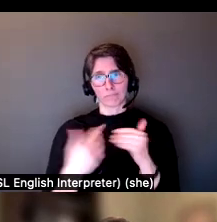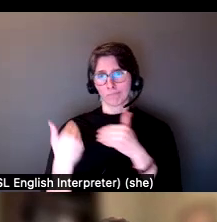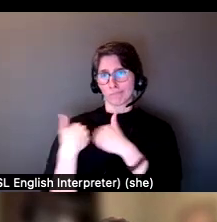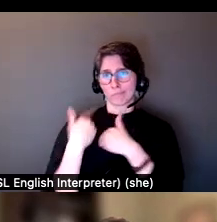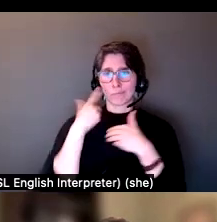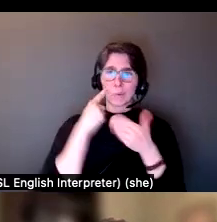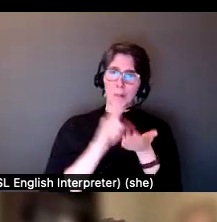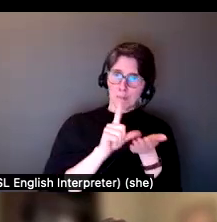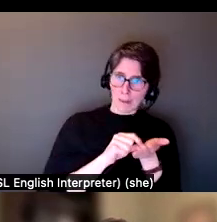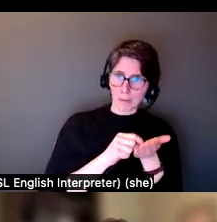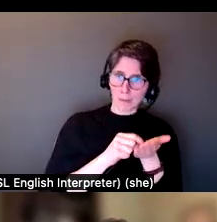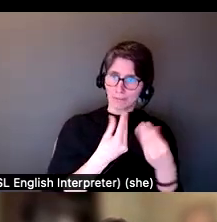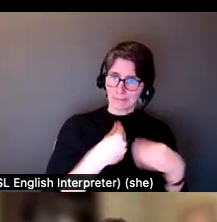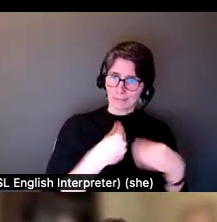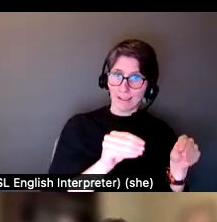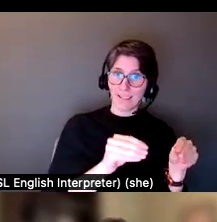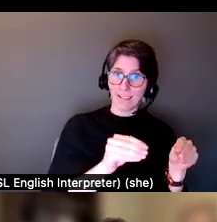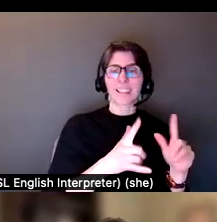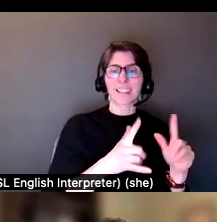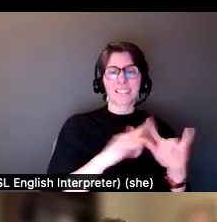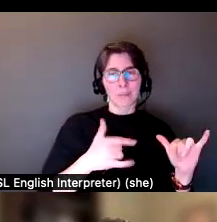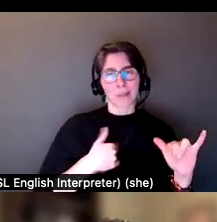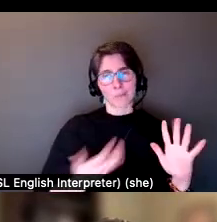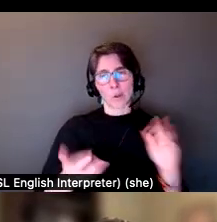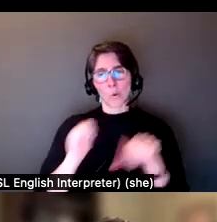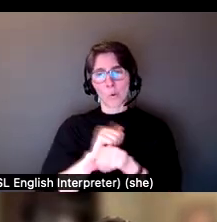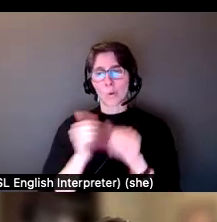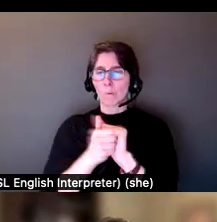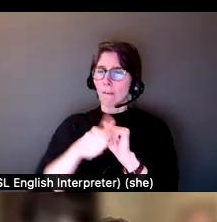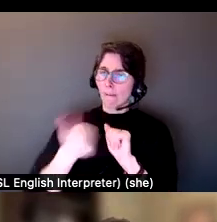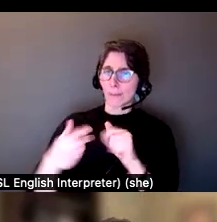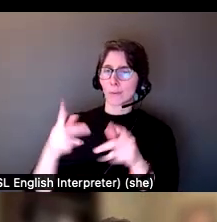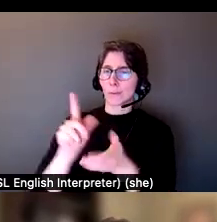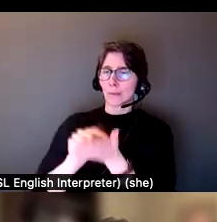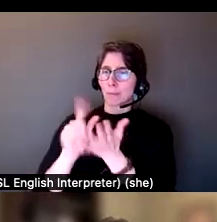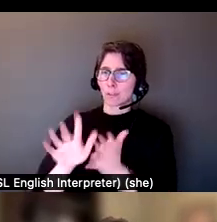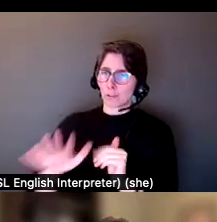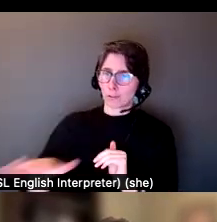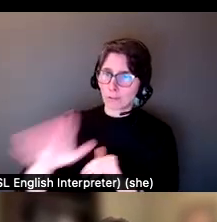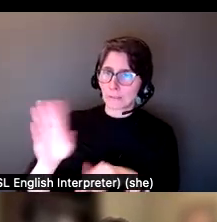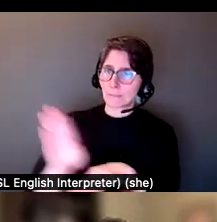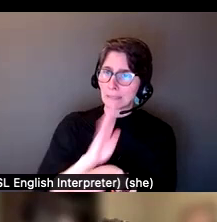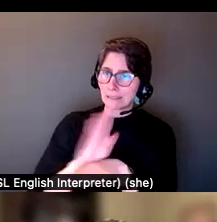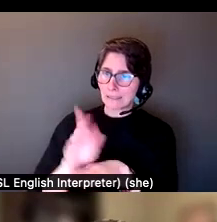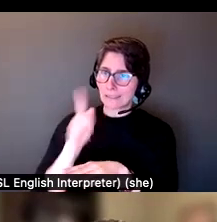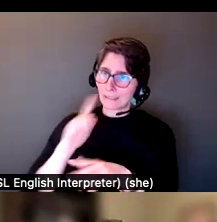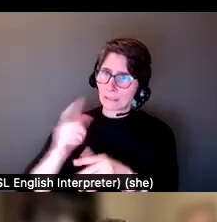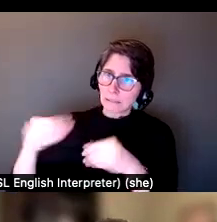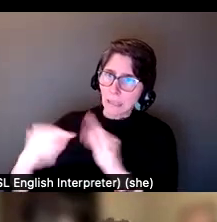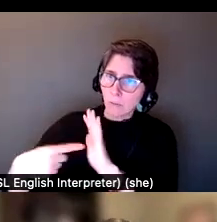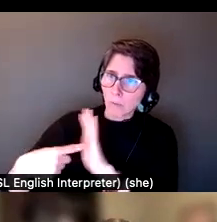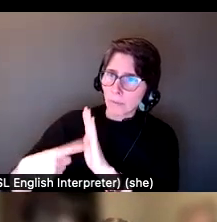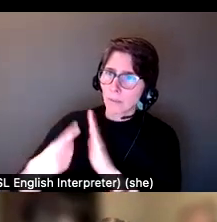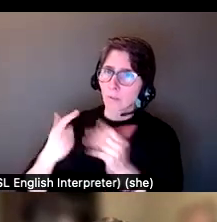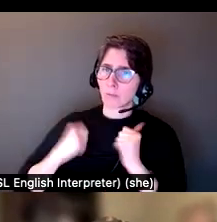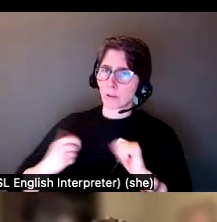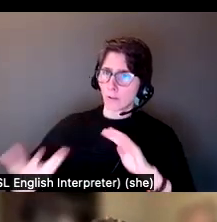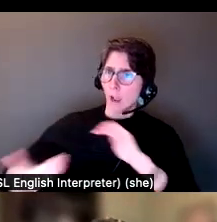he's regularly collaborating with other publishers and sales representatives on key industry issues,